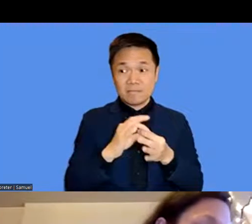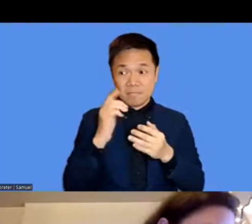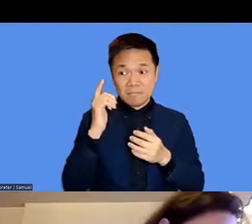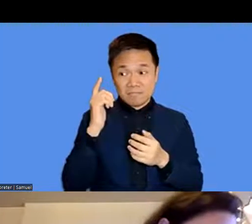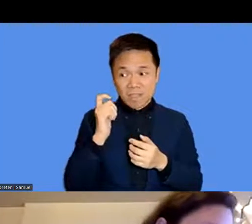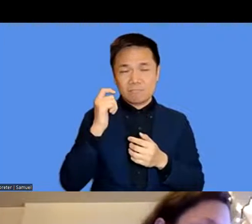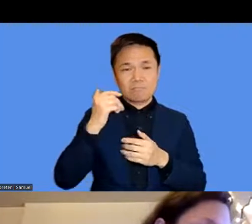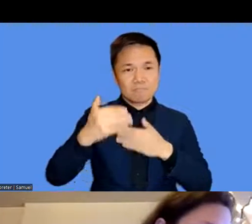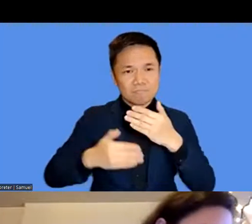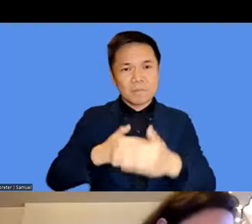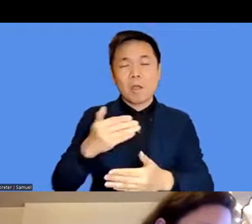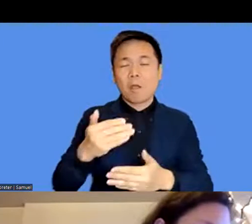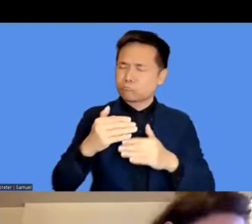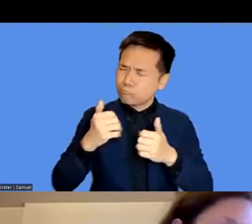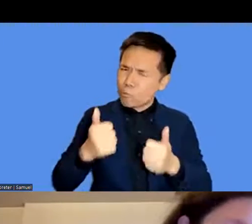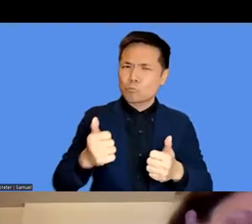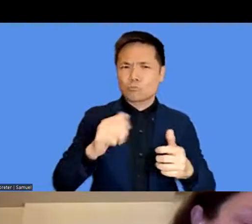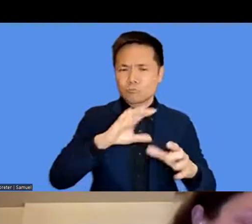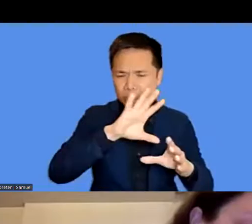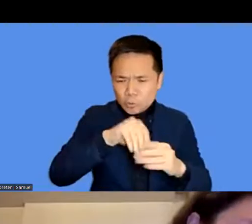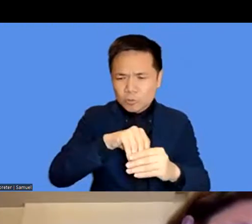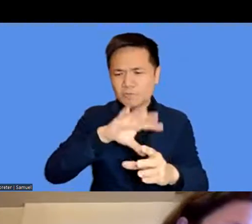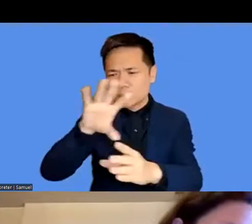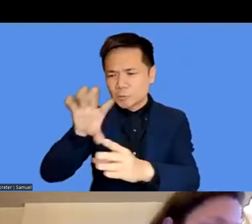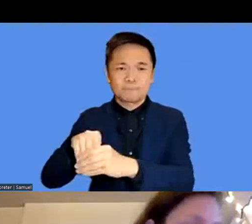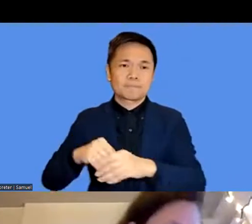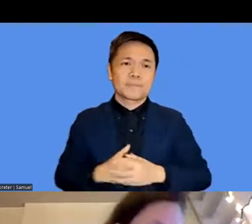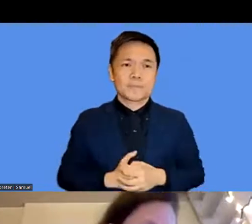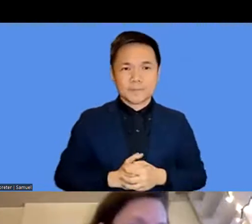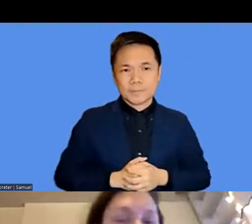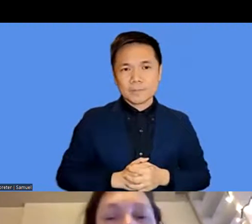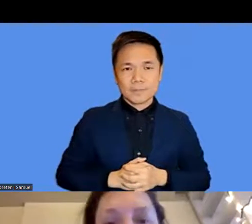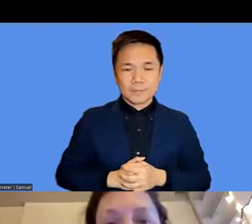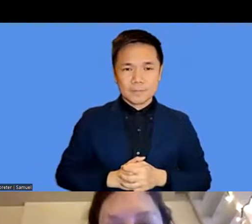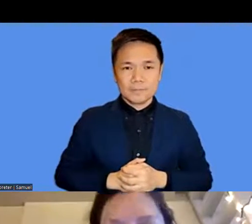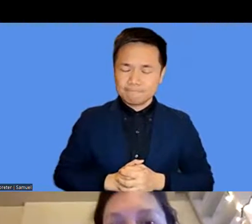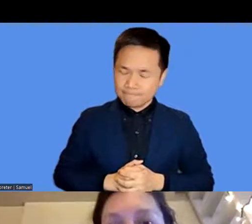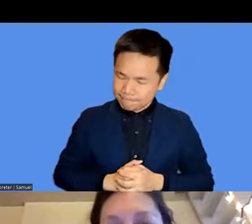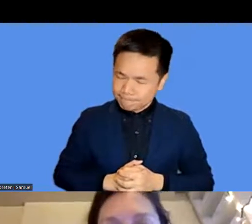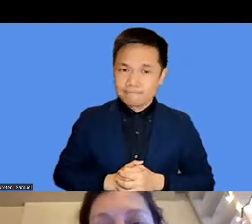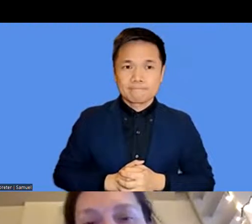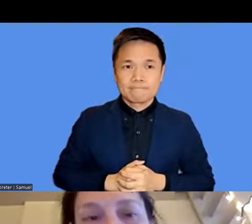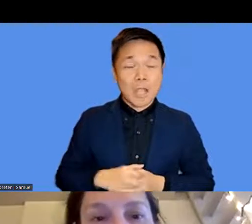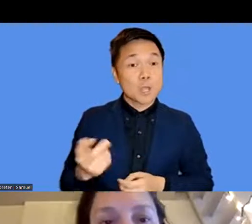most inclusive manner. Thank you. I have two other questions and I will go.